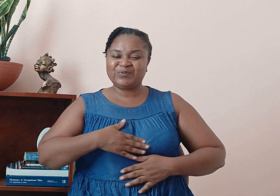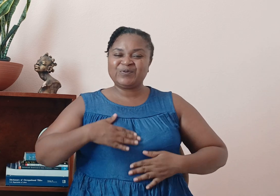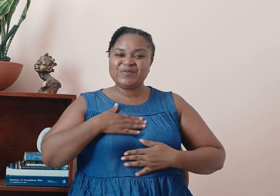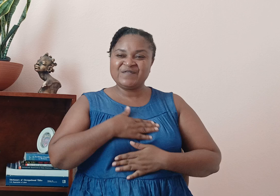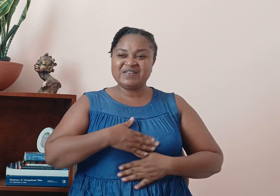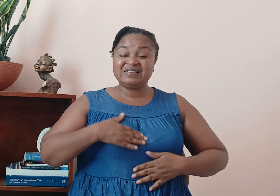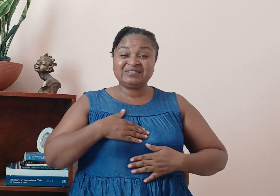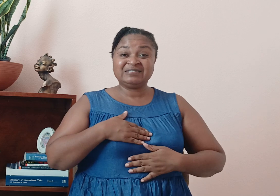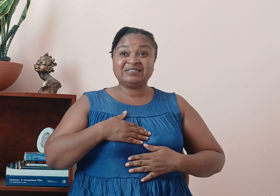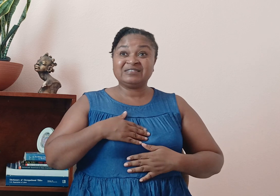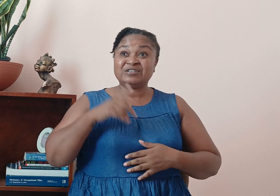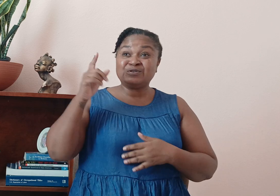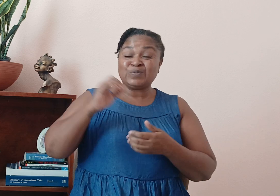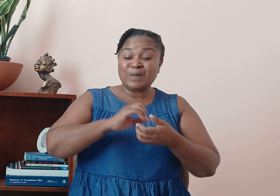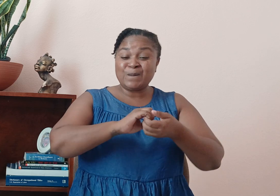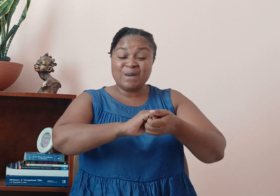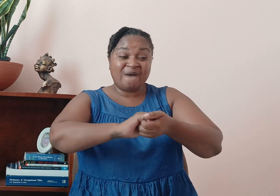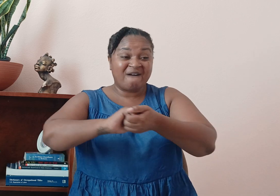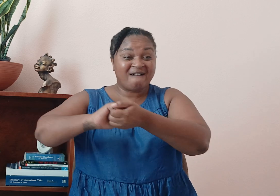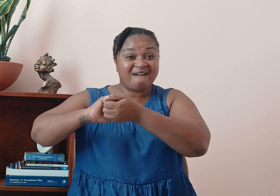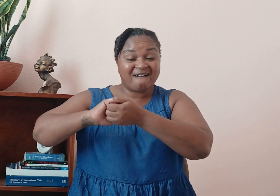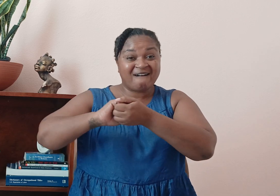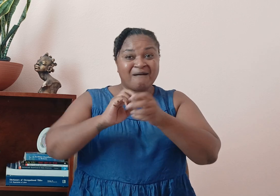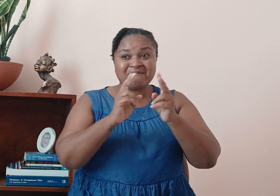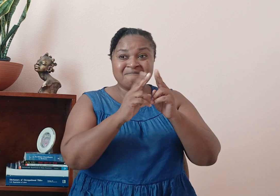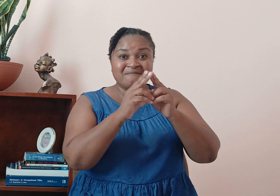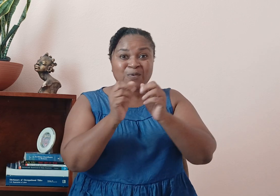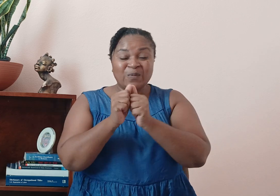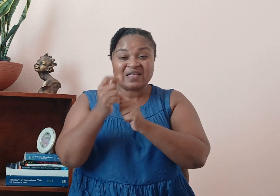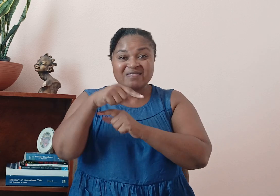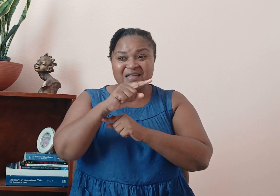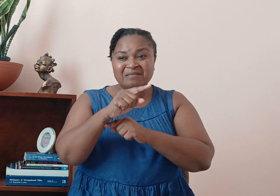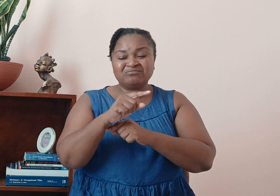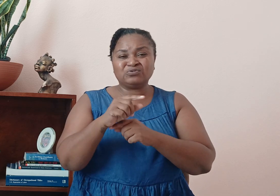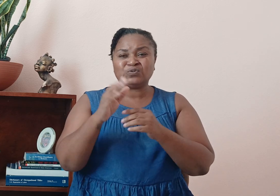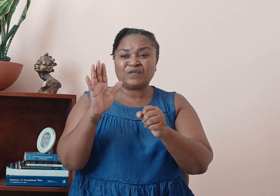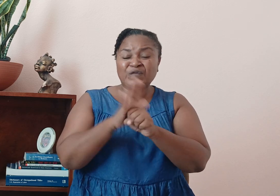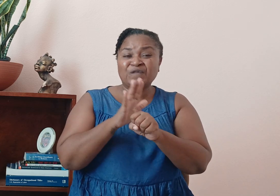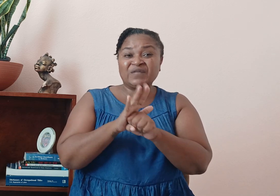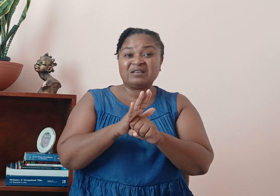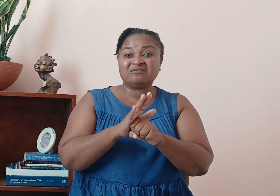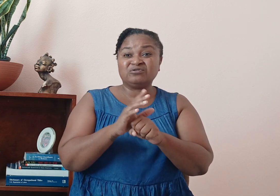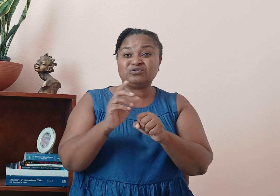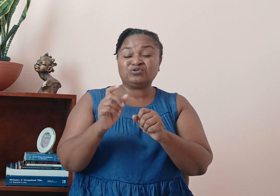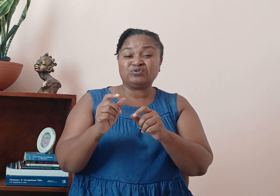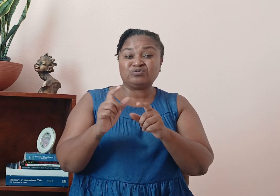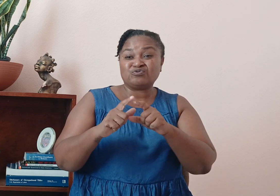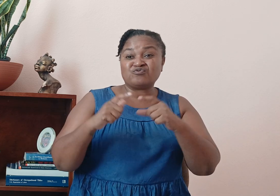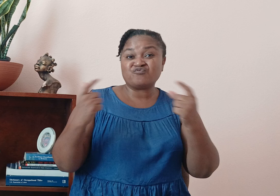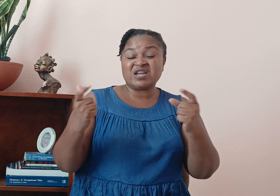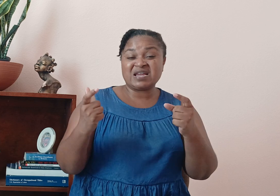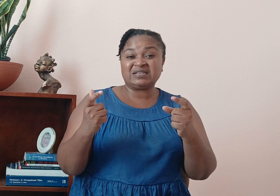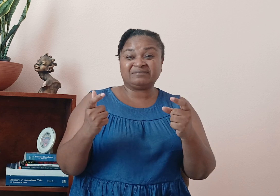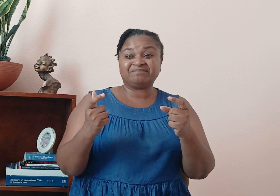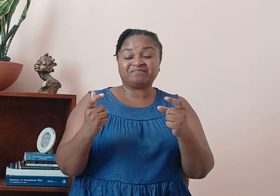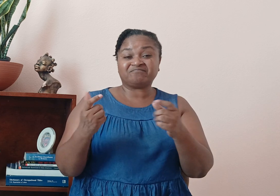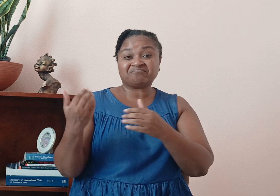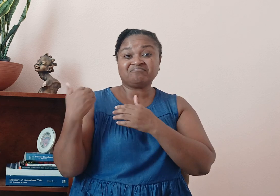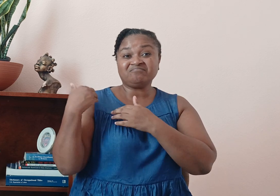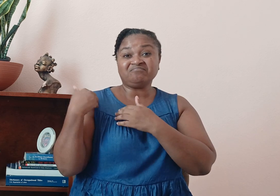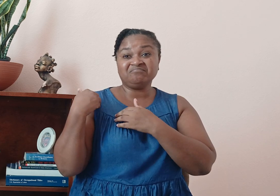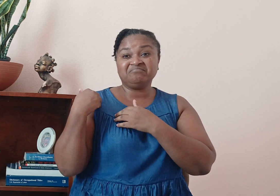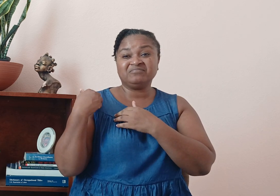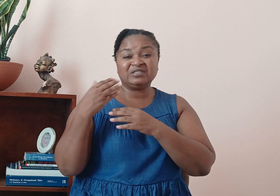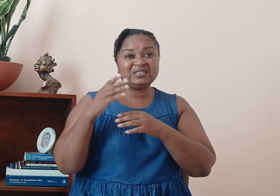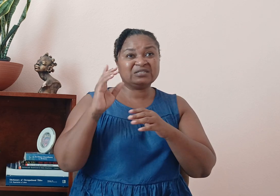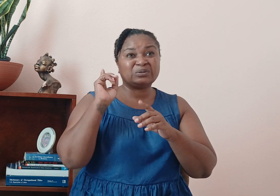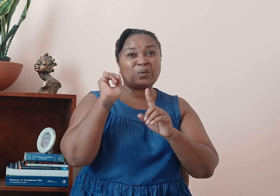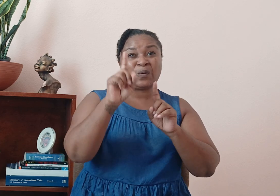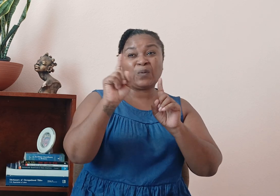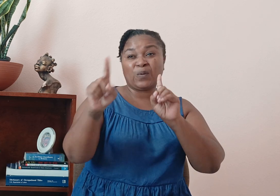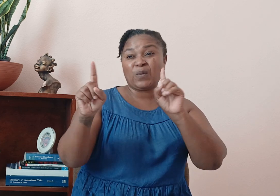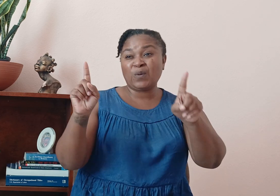with them to fulfill your Great Commission to go into the world and preach the gospel.